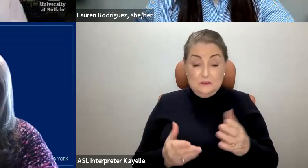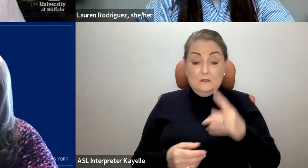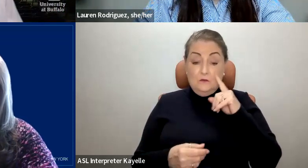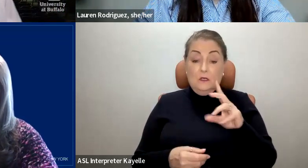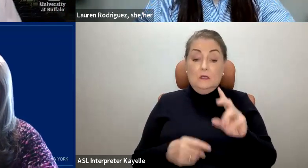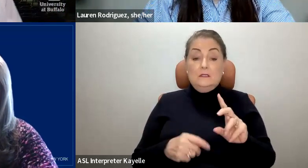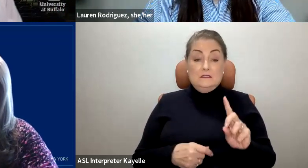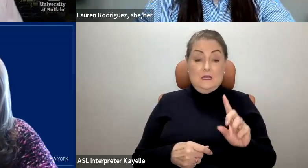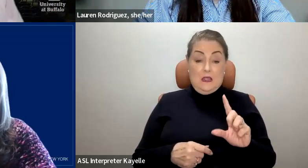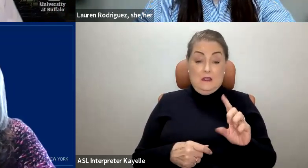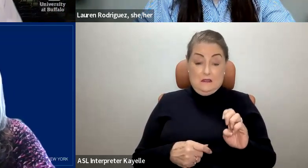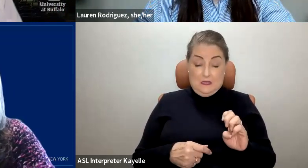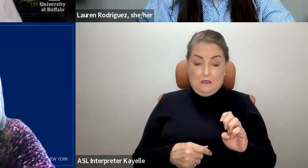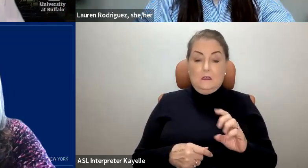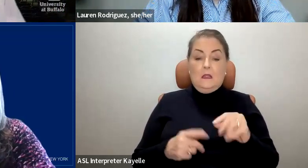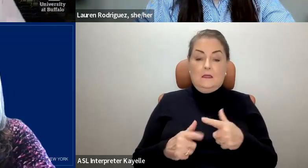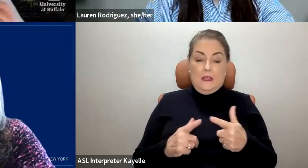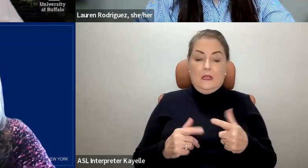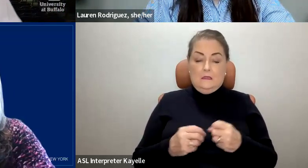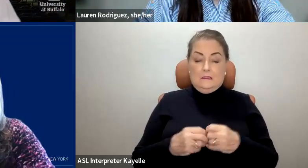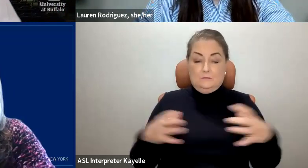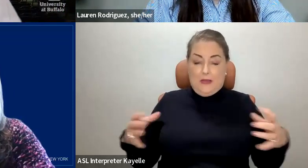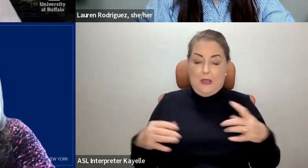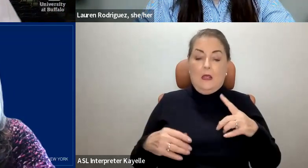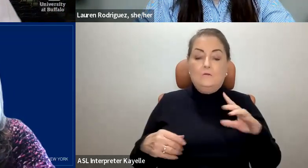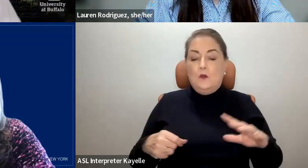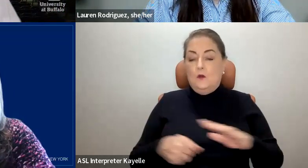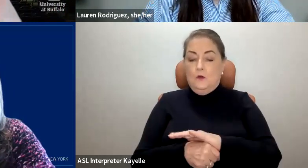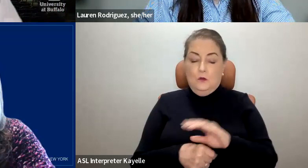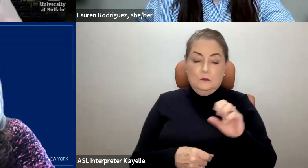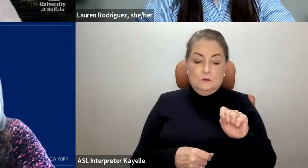then expand it for all of SUNY. Part of this is creating two